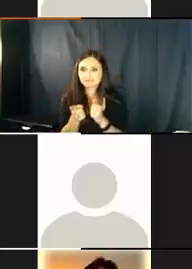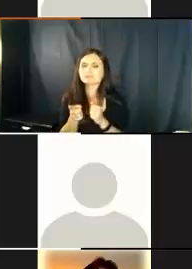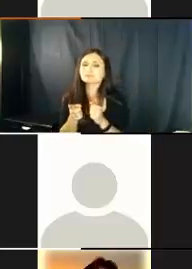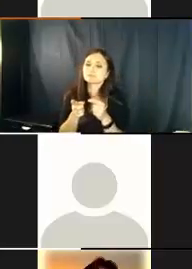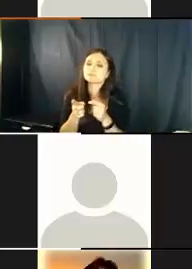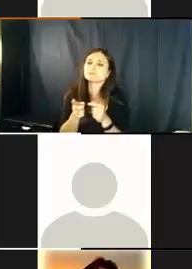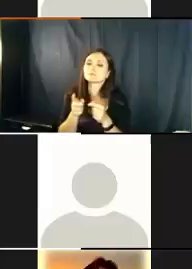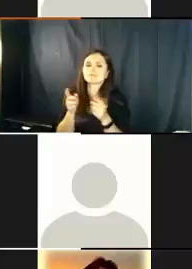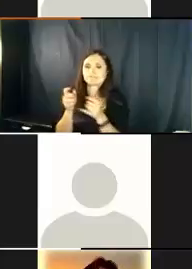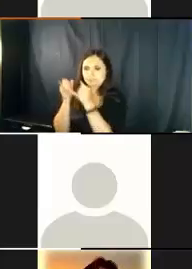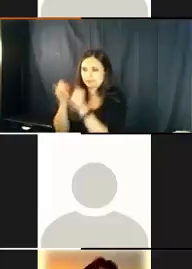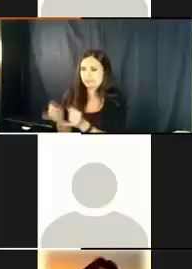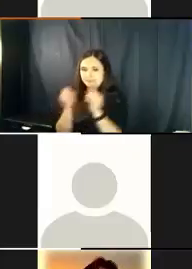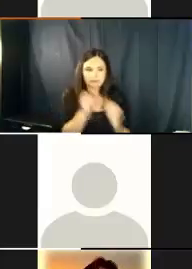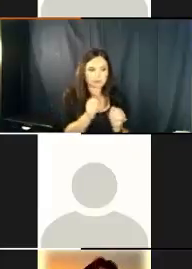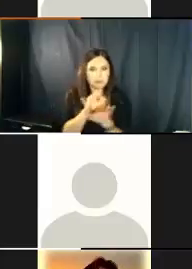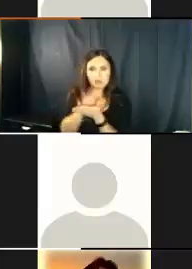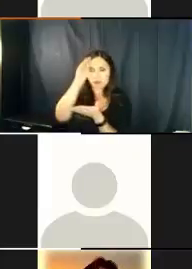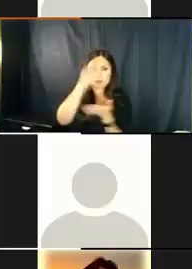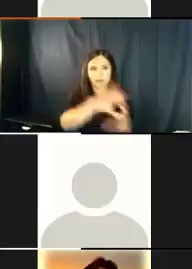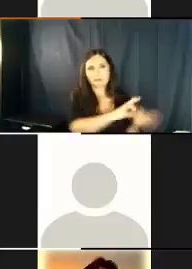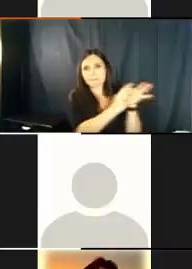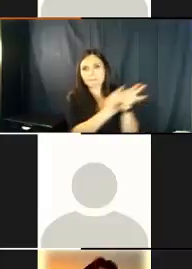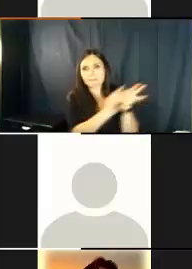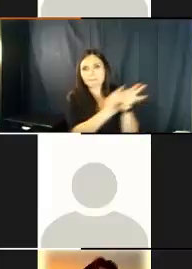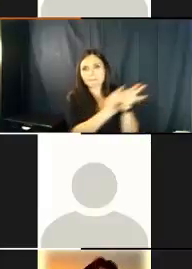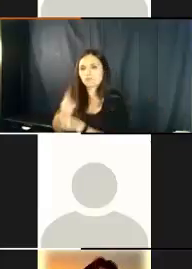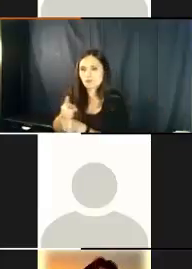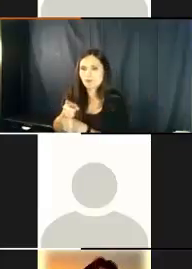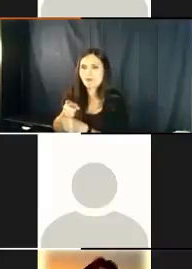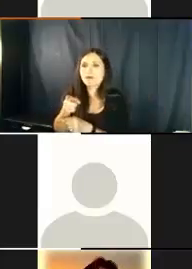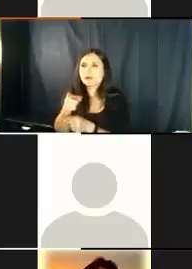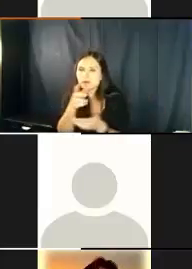Absolutely because we're meeting the needs of each student where they're at.